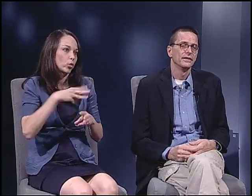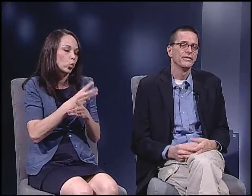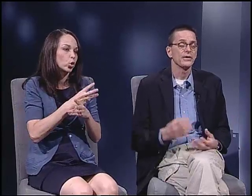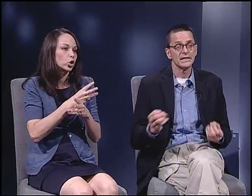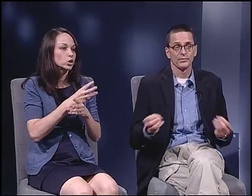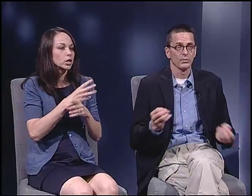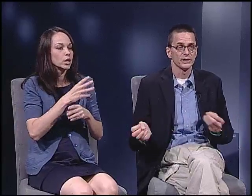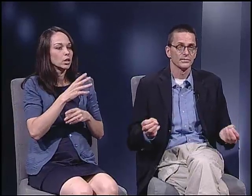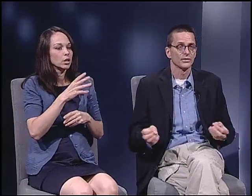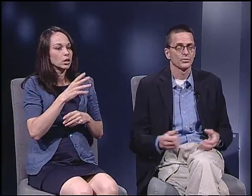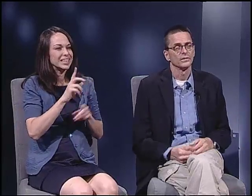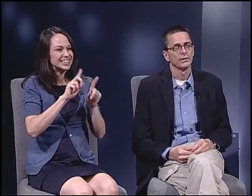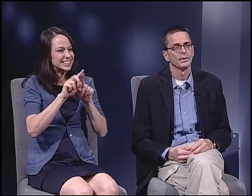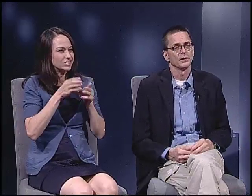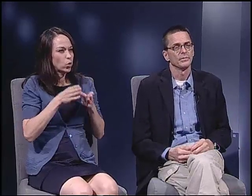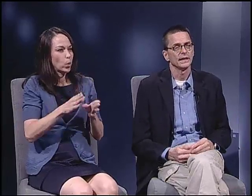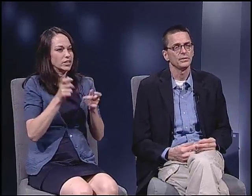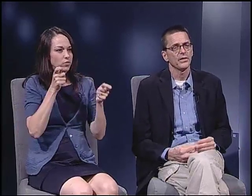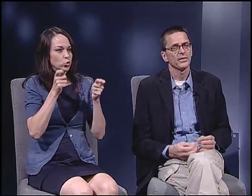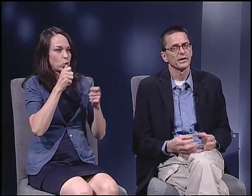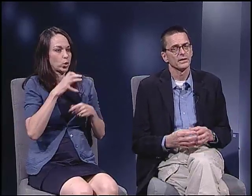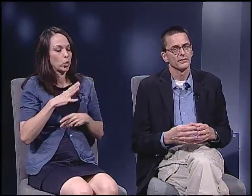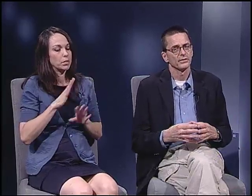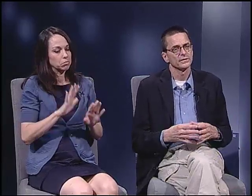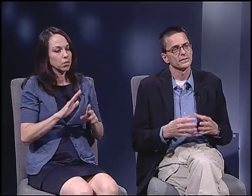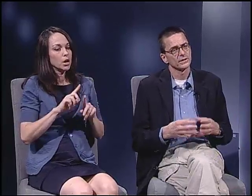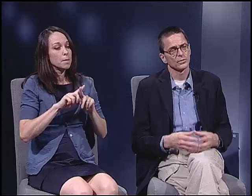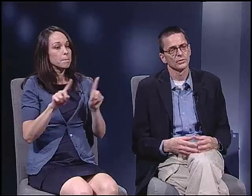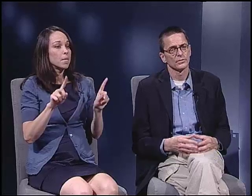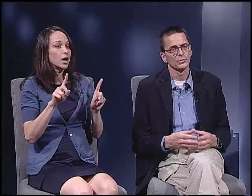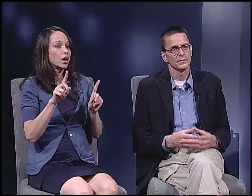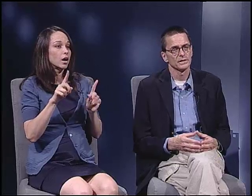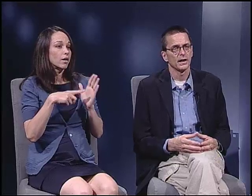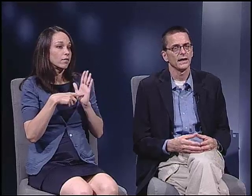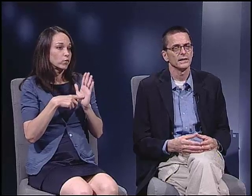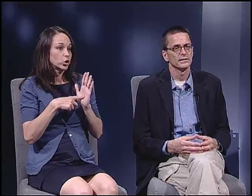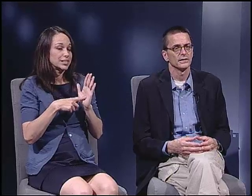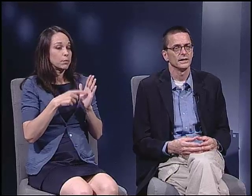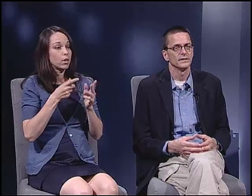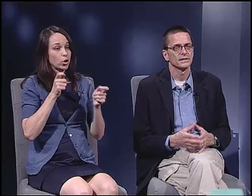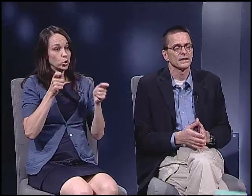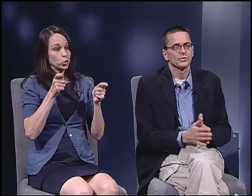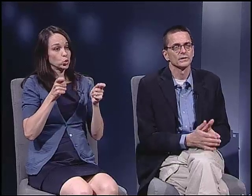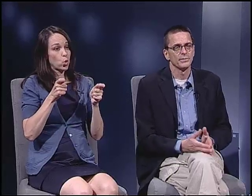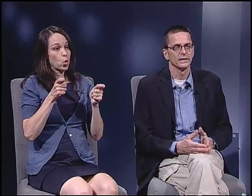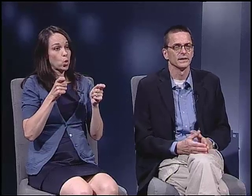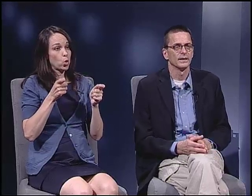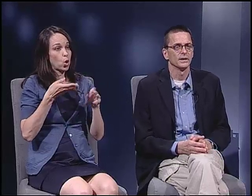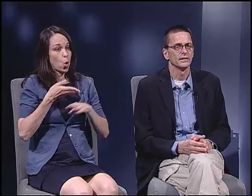very different ways of controlling women. But I do think that, for instance, control over women's bodies is central to male dominance